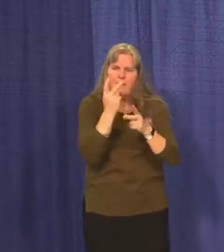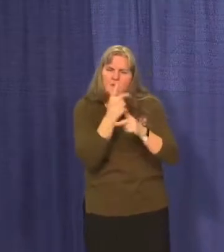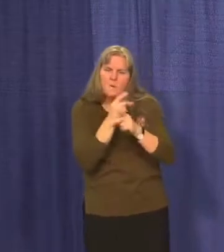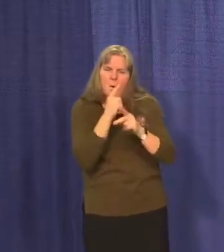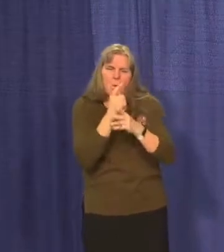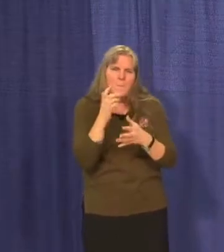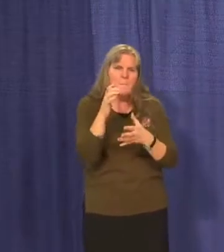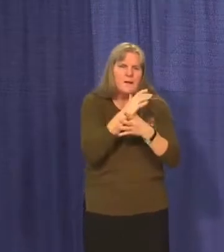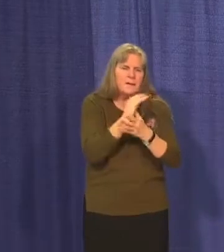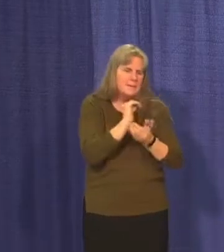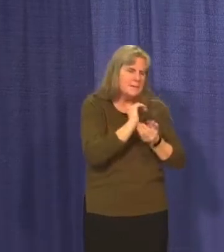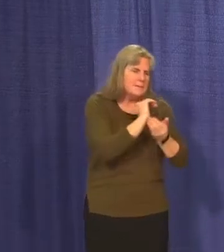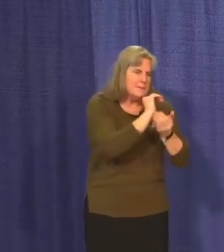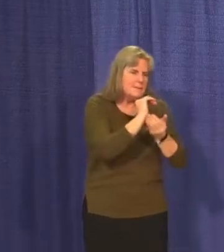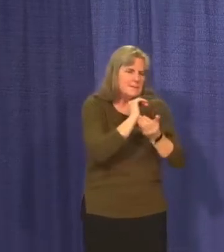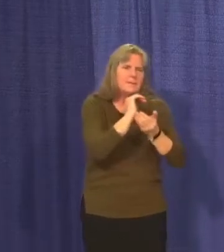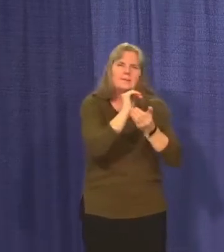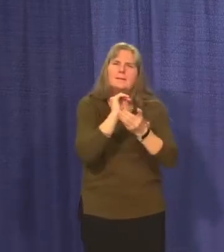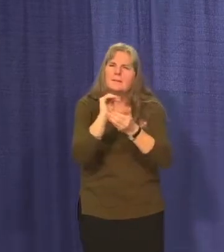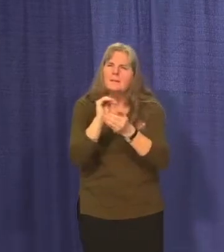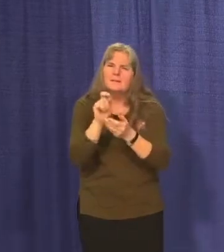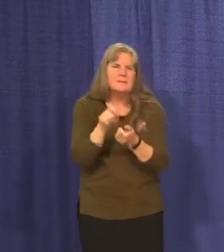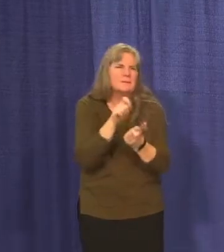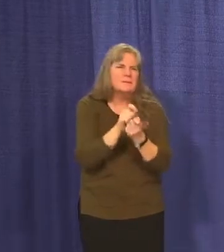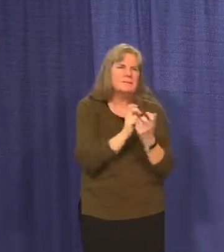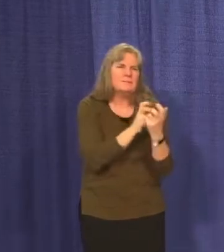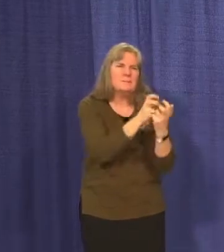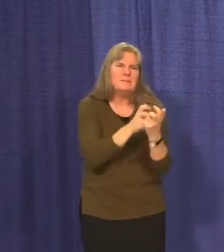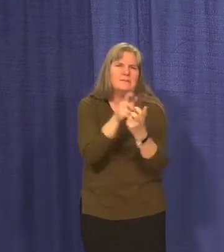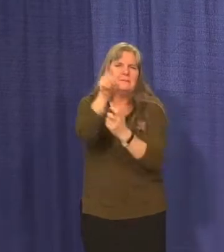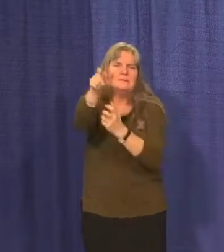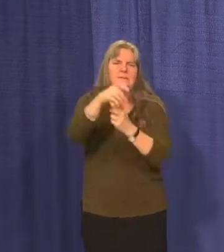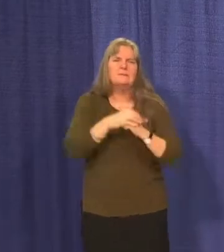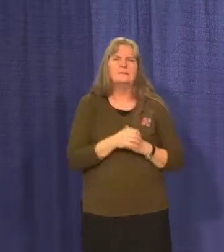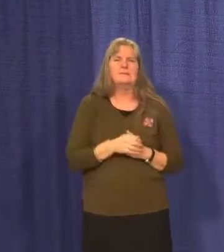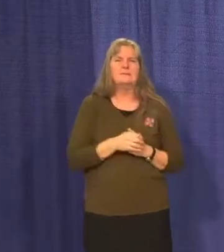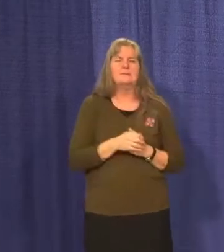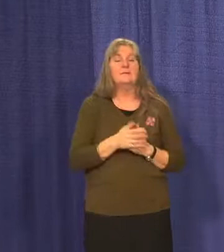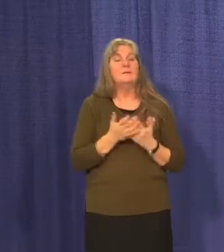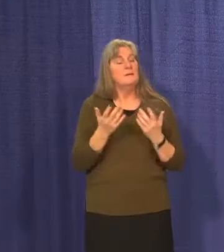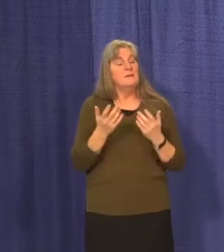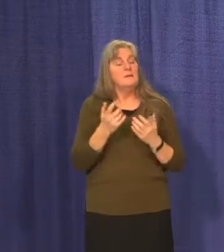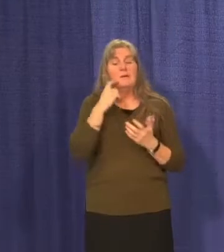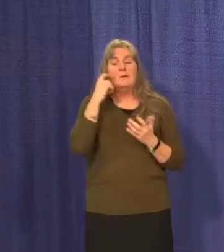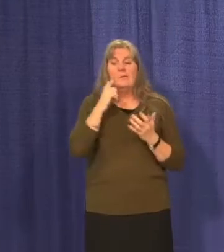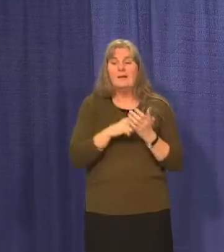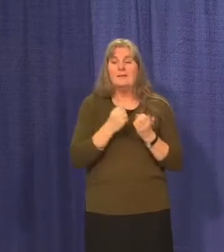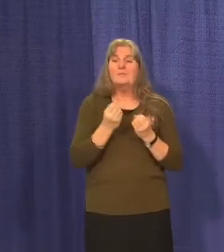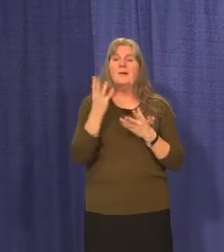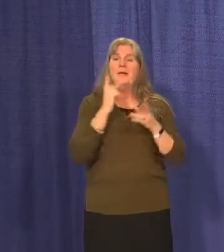prioritized for specific reason. While recognizing all the other important people in important